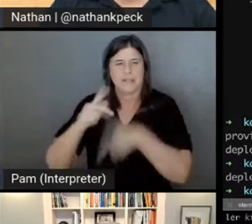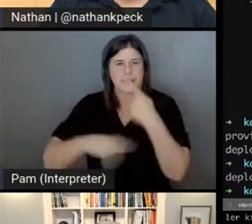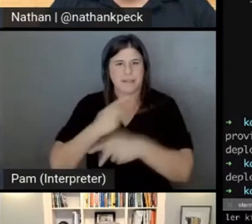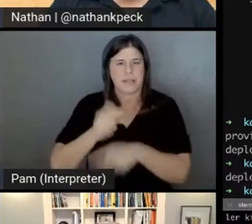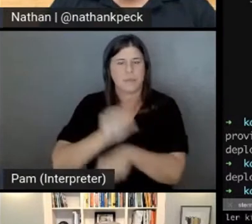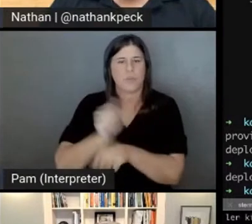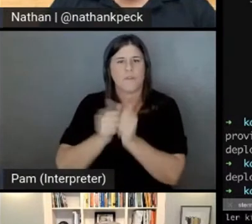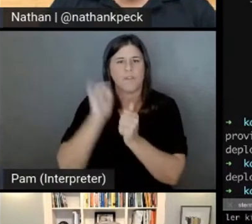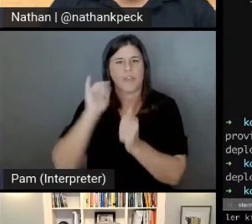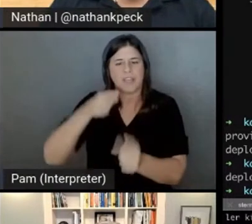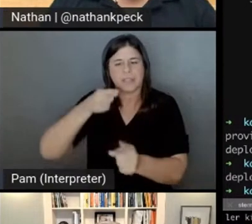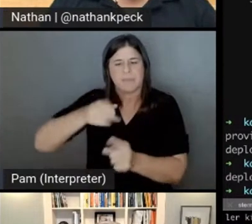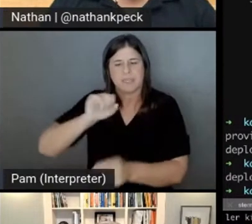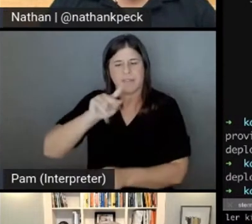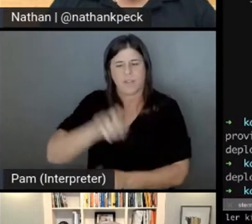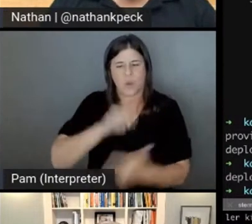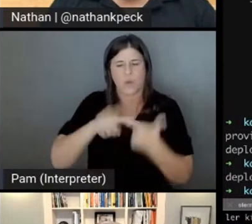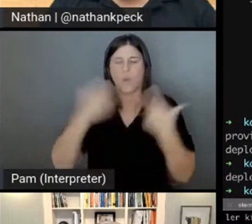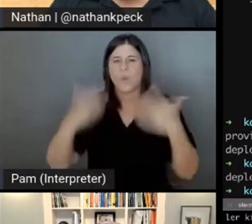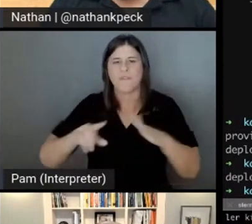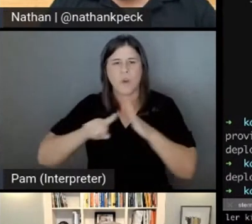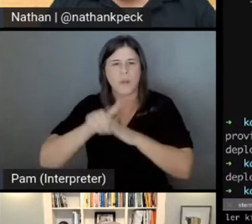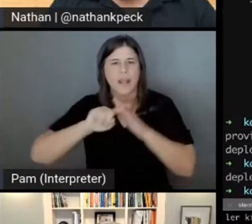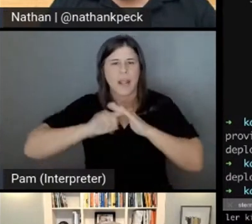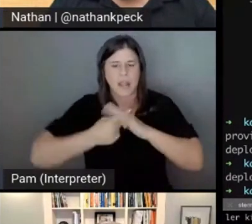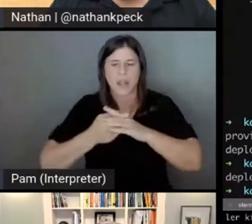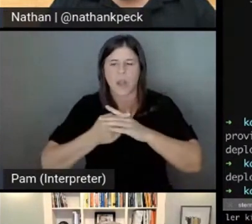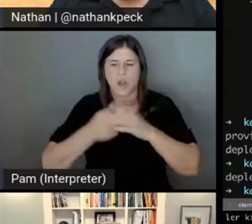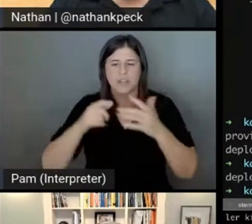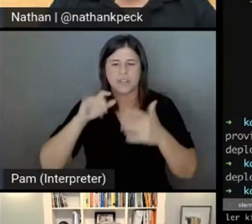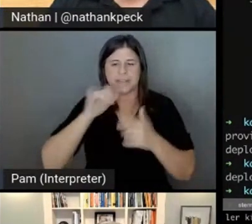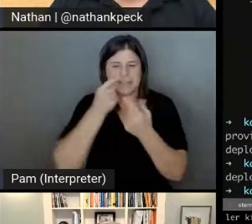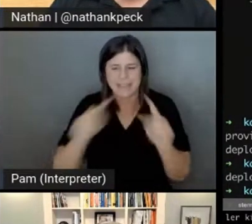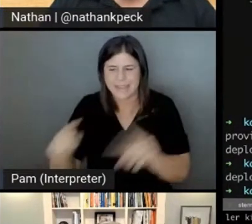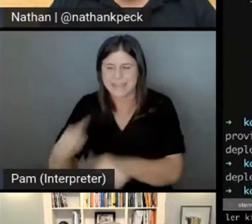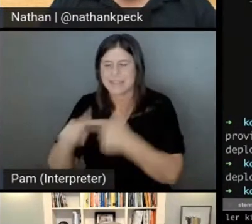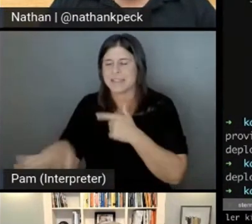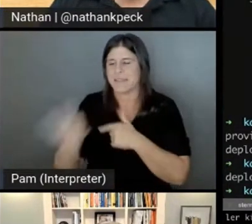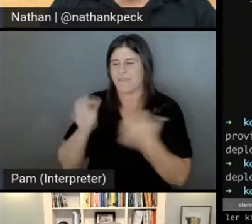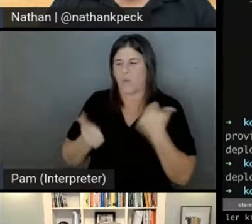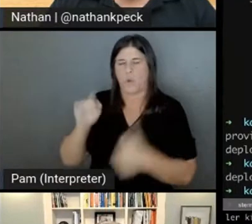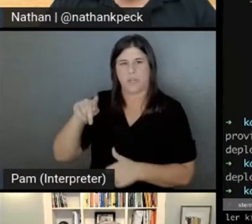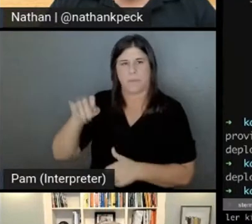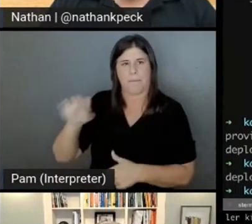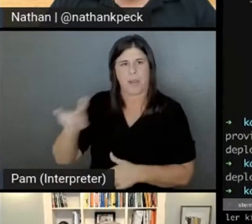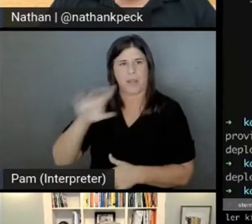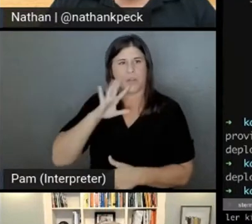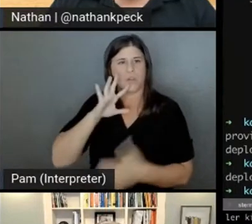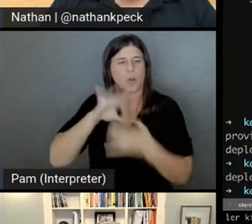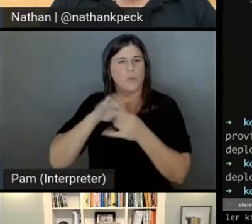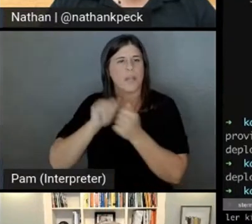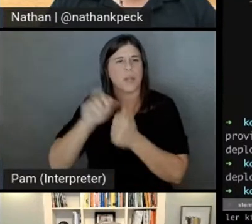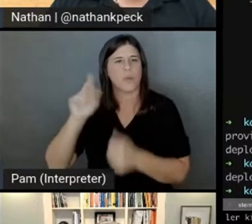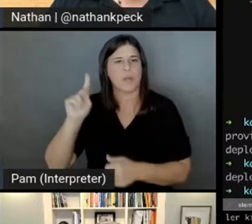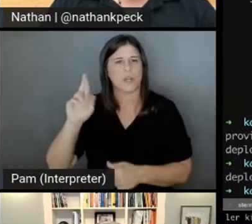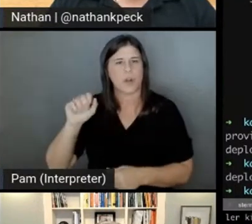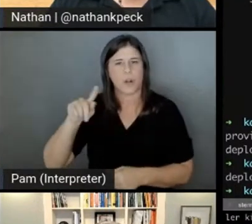And then we've already launched the instance and bound the pale. So when we talk about Karpenter, one of the primary goals of this project